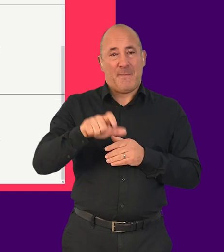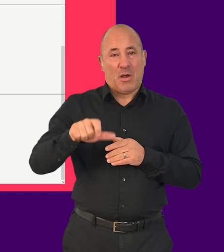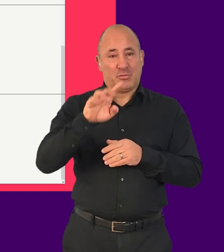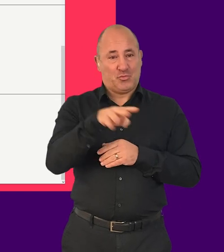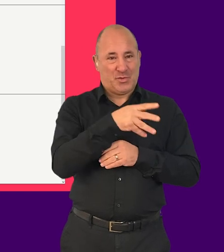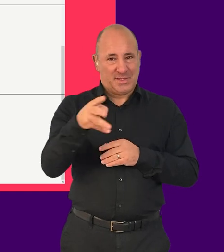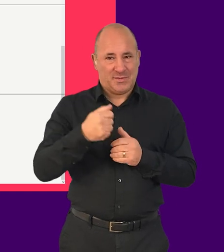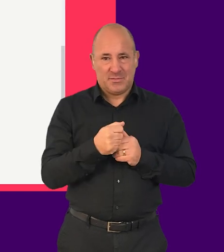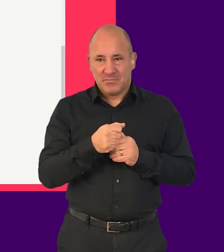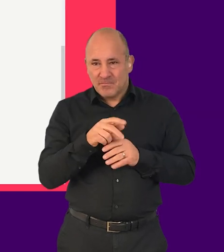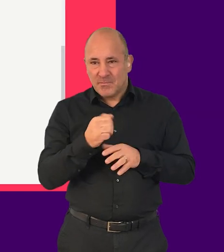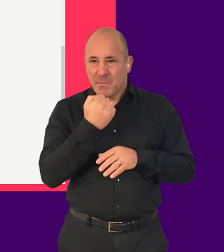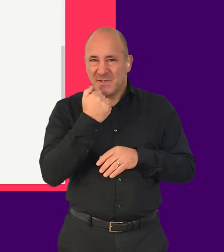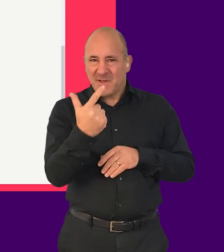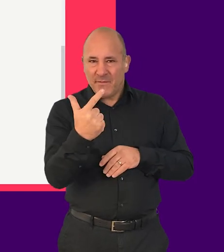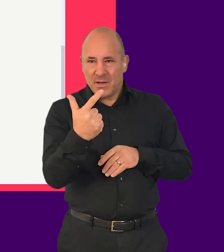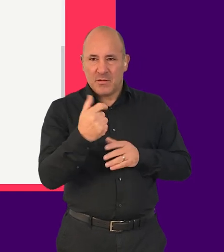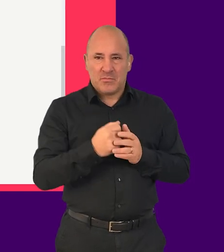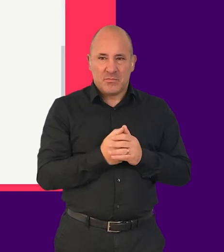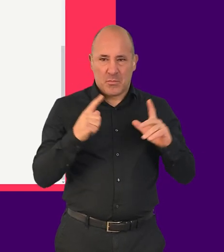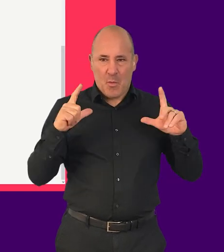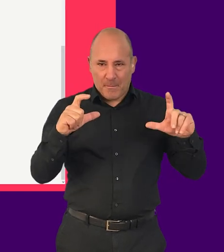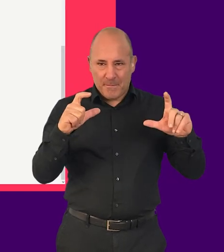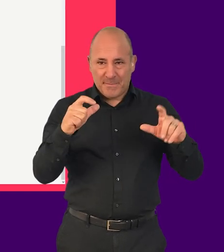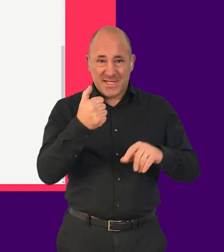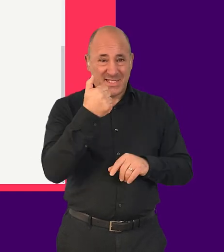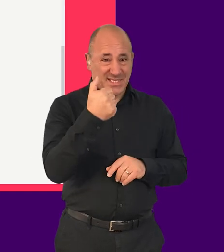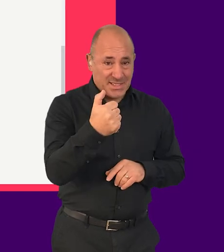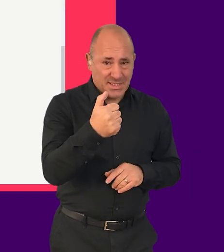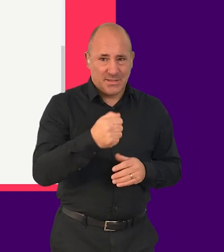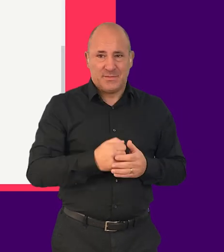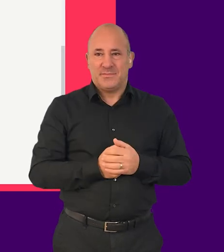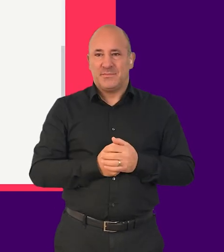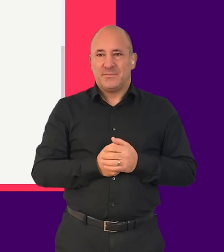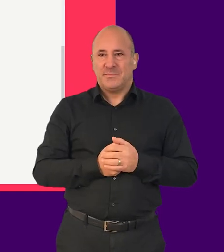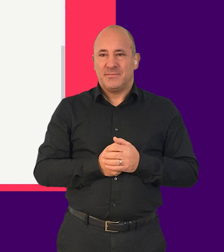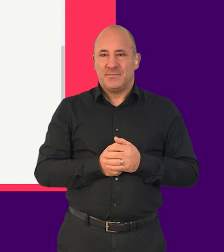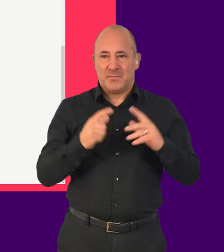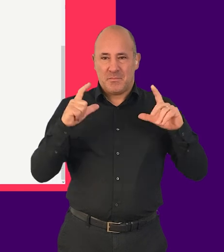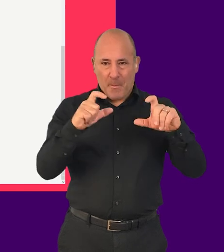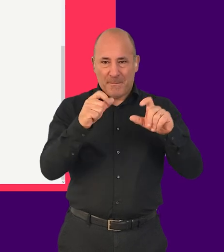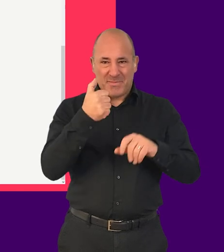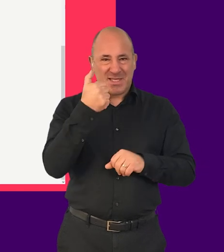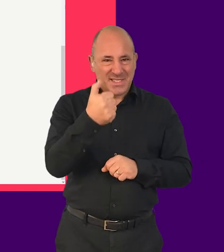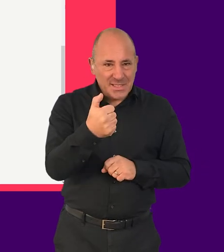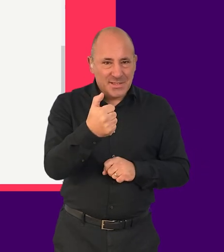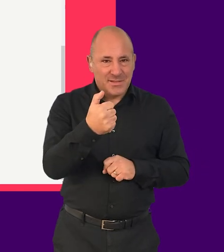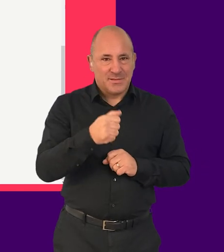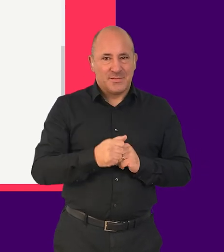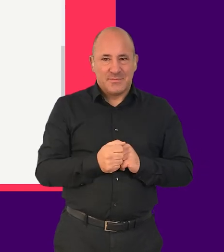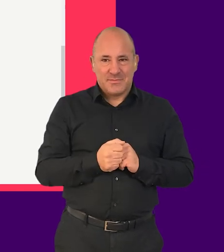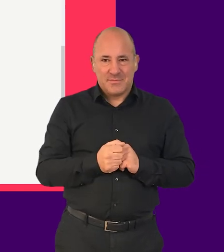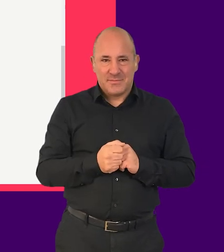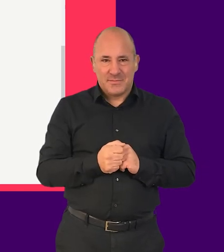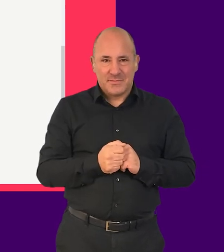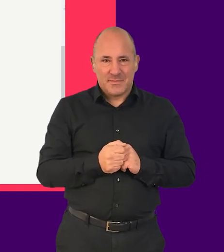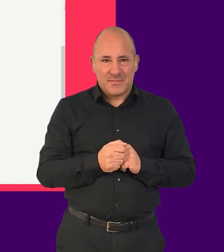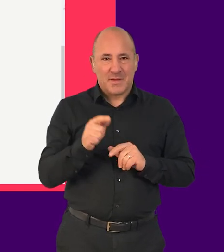seven six click